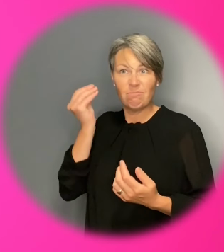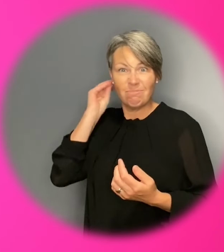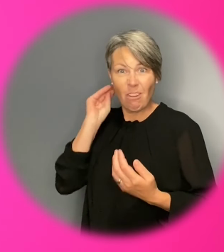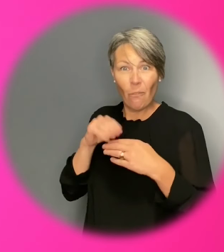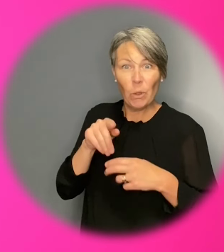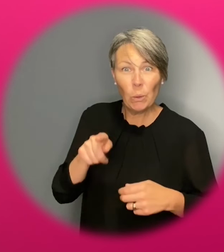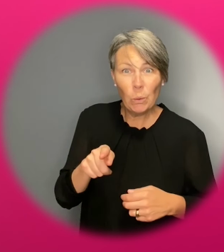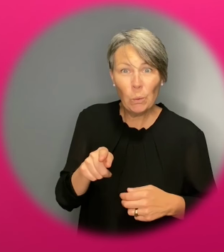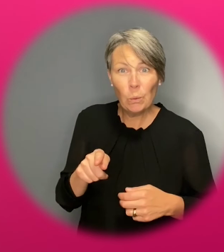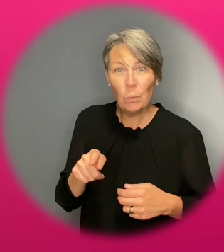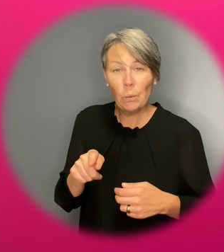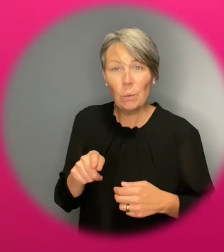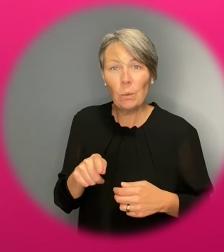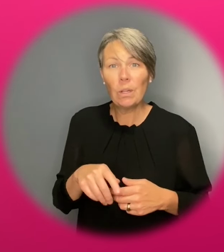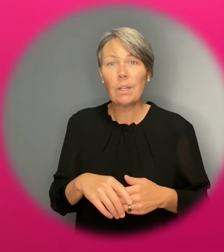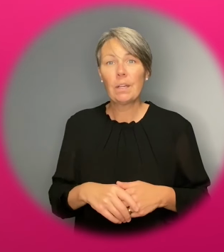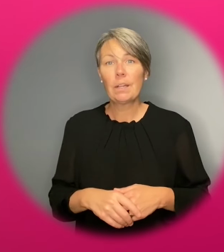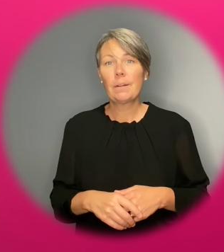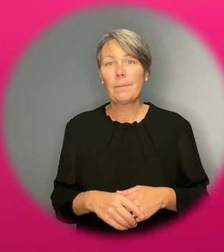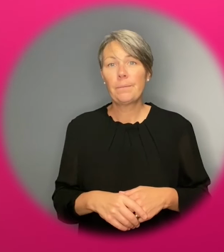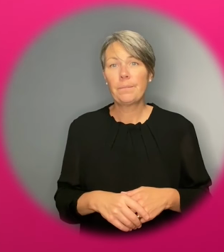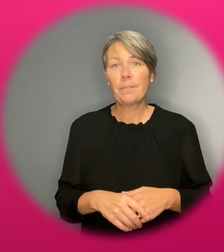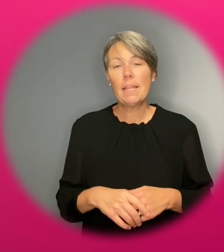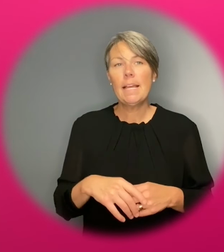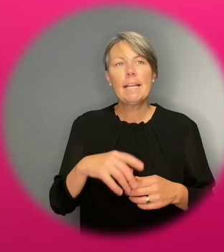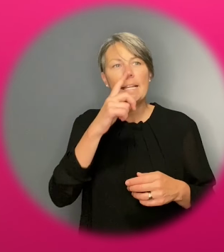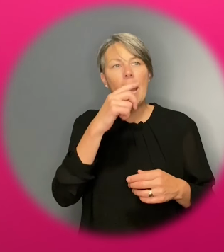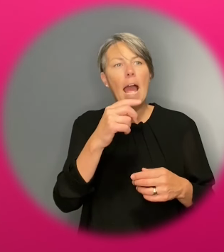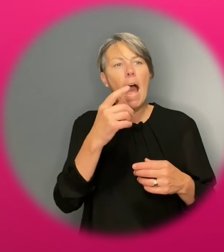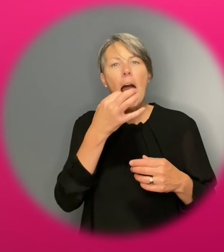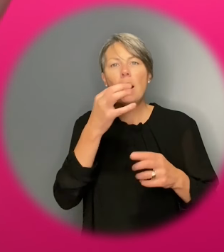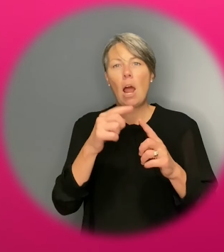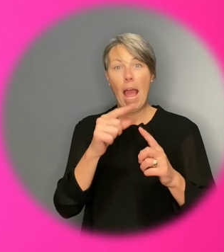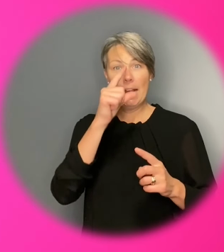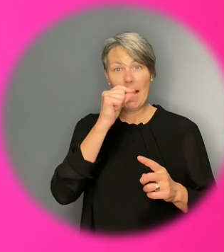say things along the lines of "can I" and then [insert action here]. It doesn't need